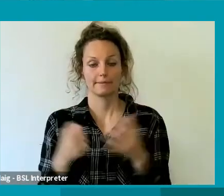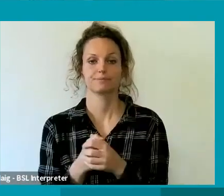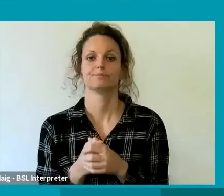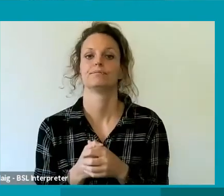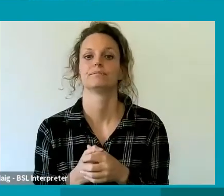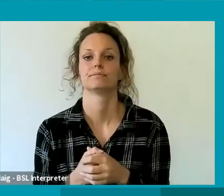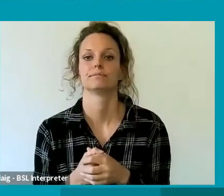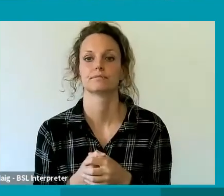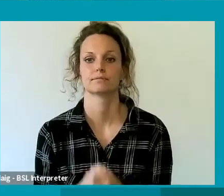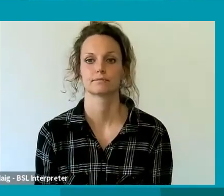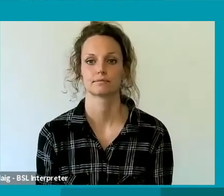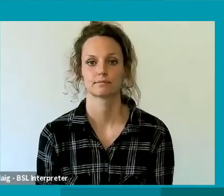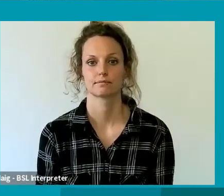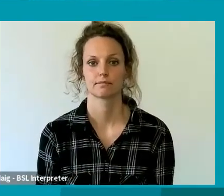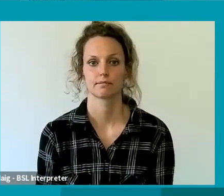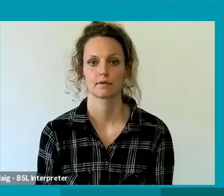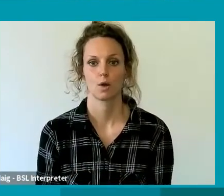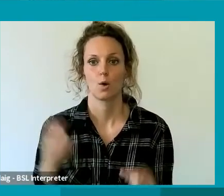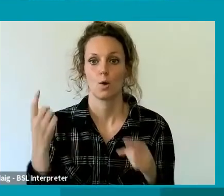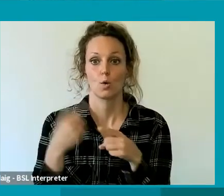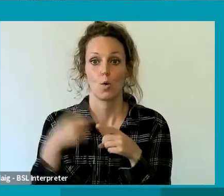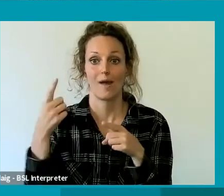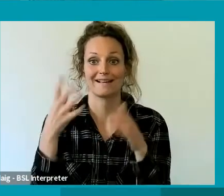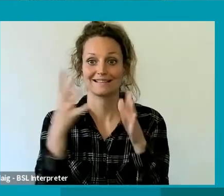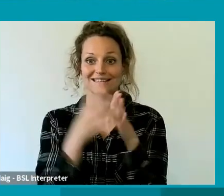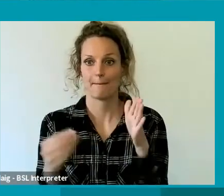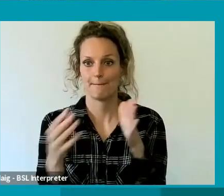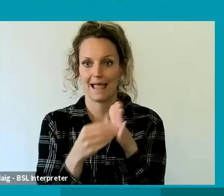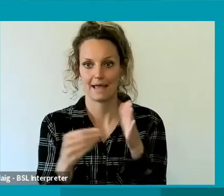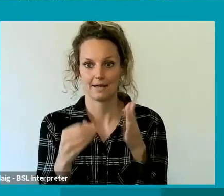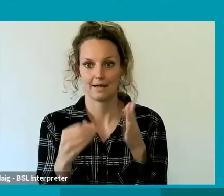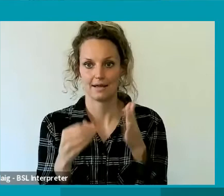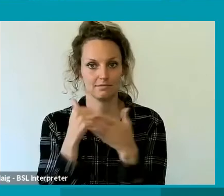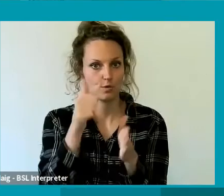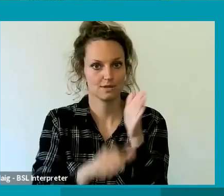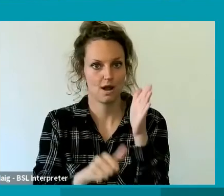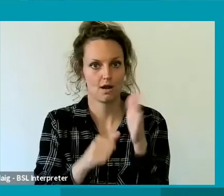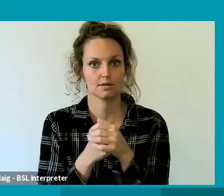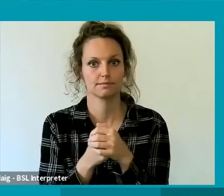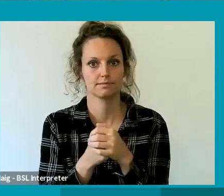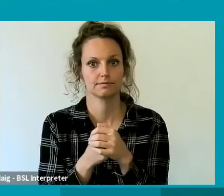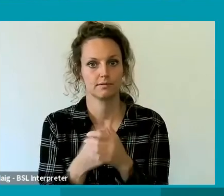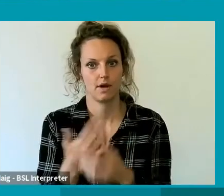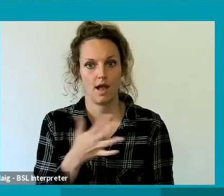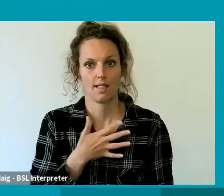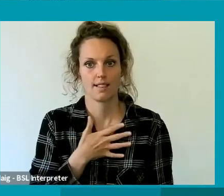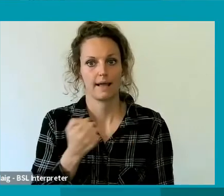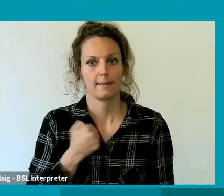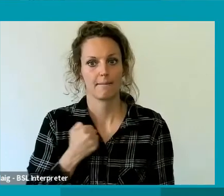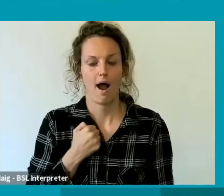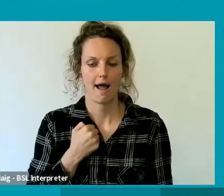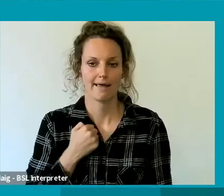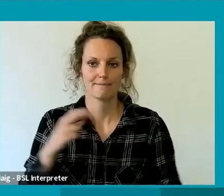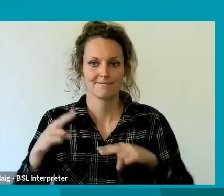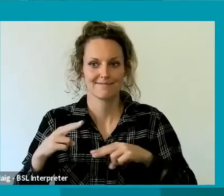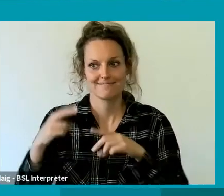Template to help you get started. I love my elevator pitches as Toby knows I use them quite a lot